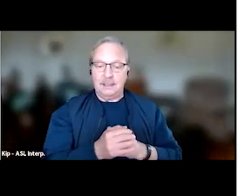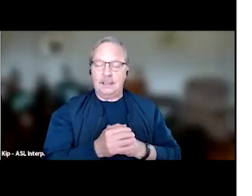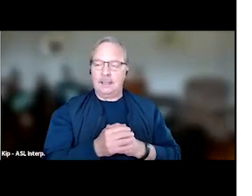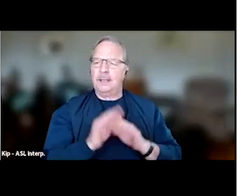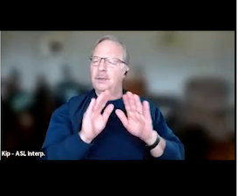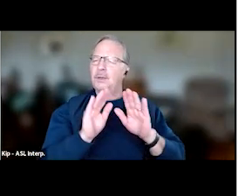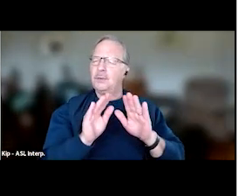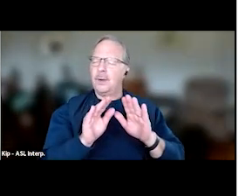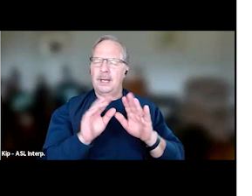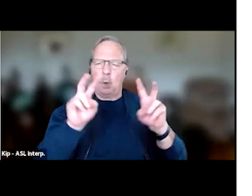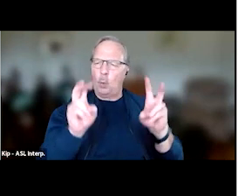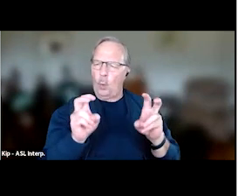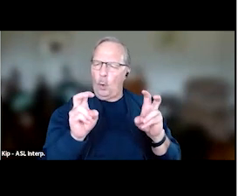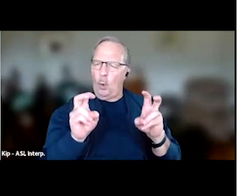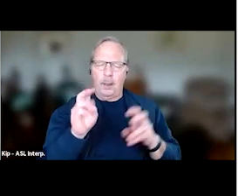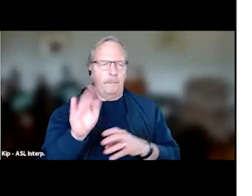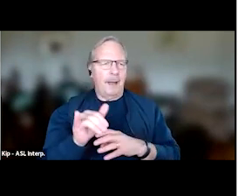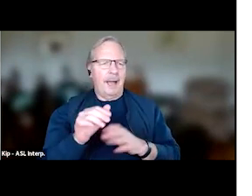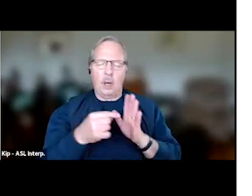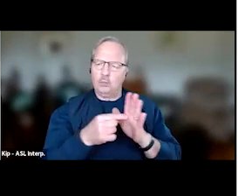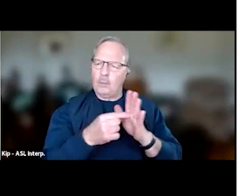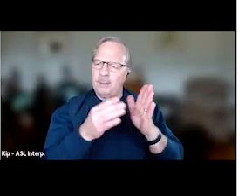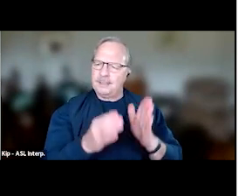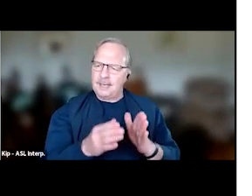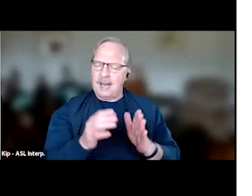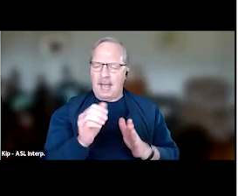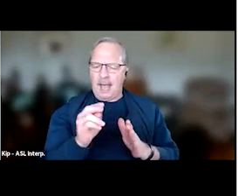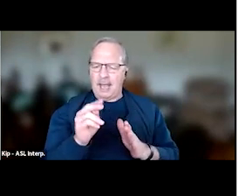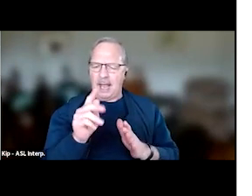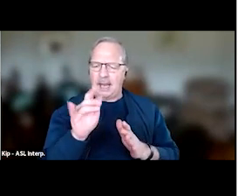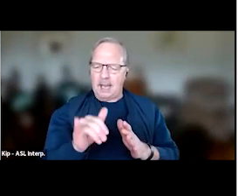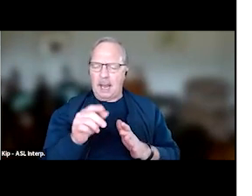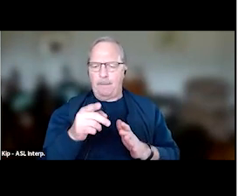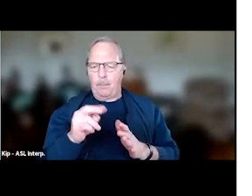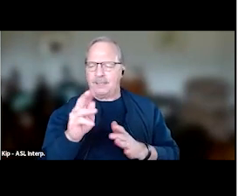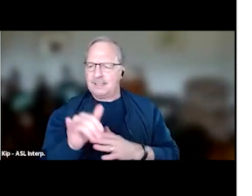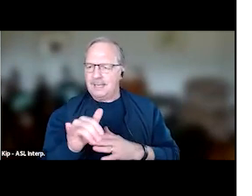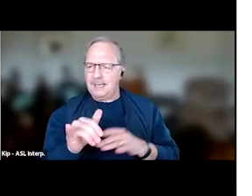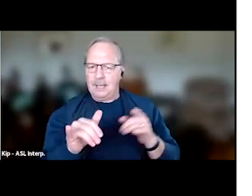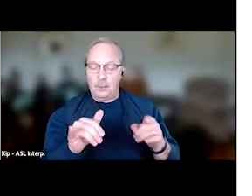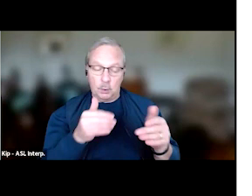by Representative Ayanna Pressley, which states that, "Those closest to the pain